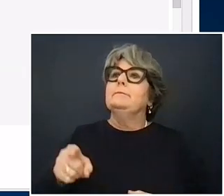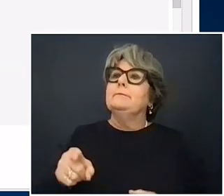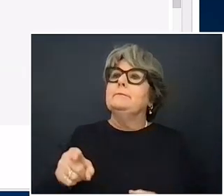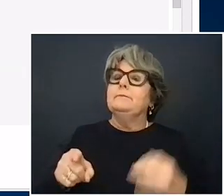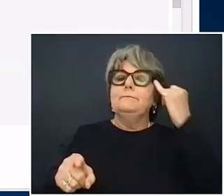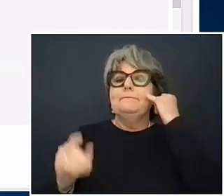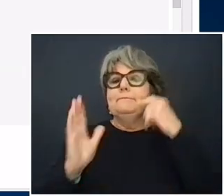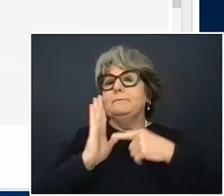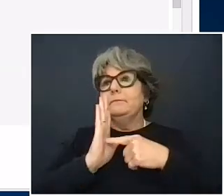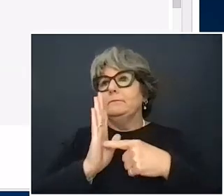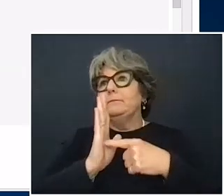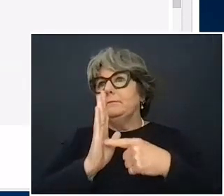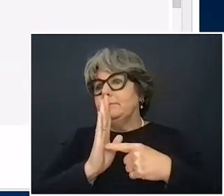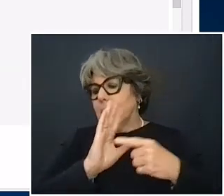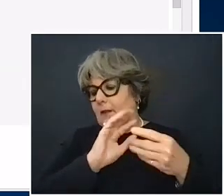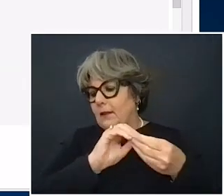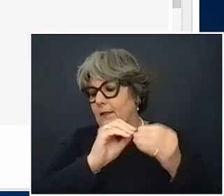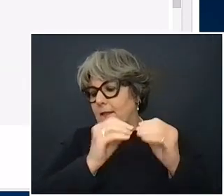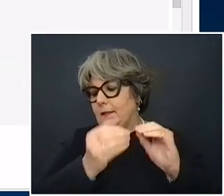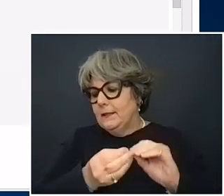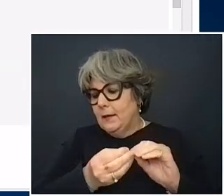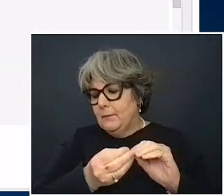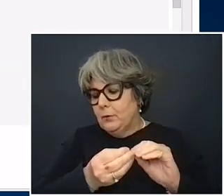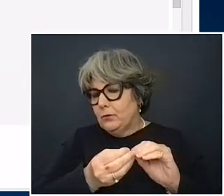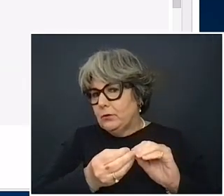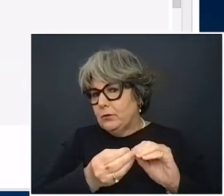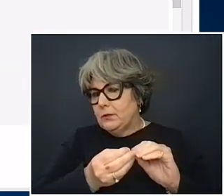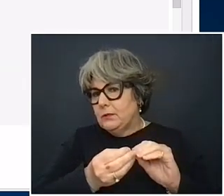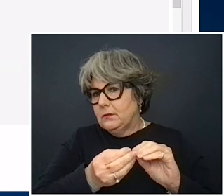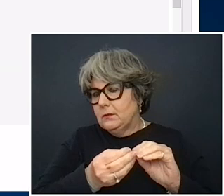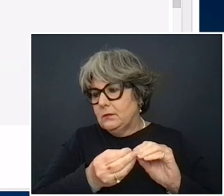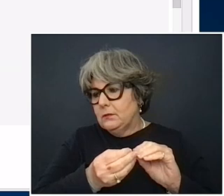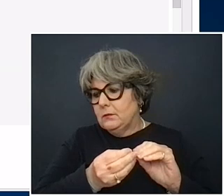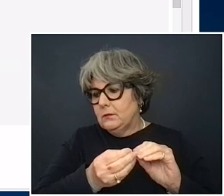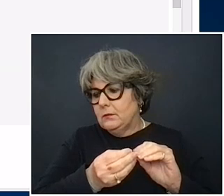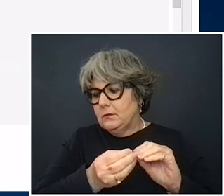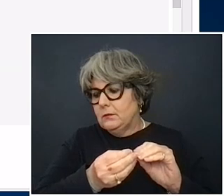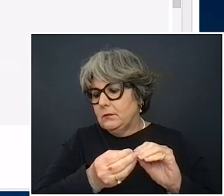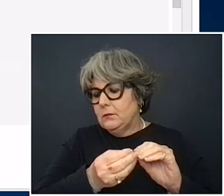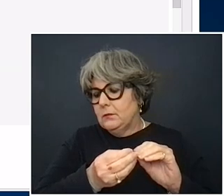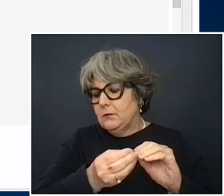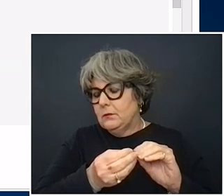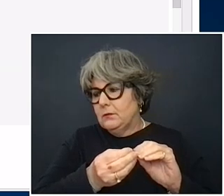numbers at the points that we report to you is the name of the institution